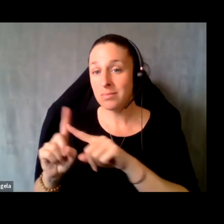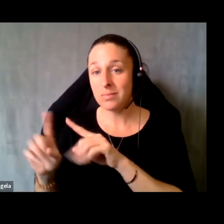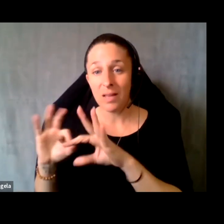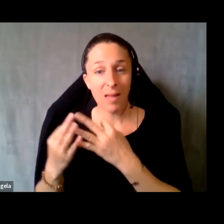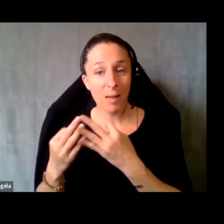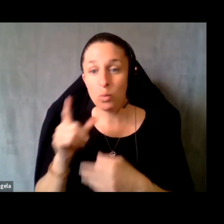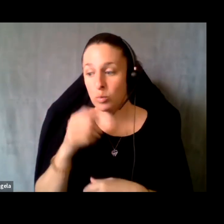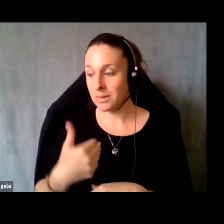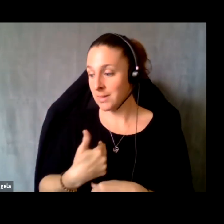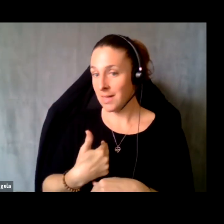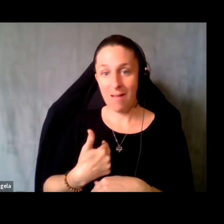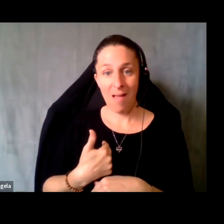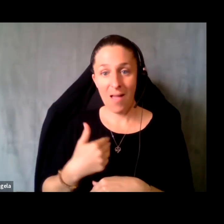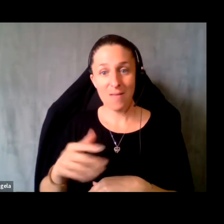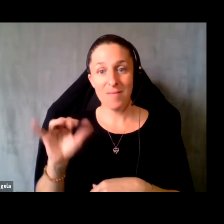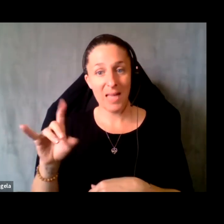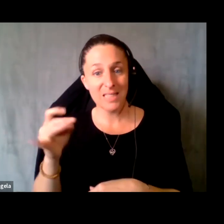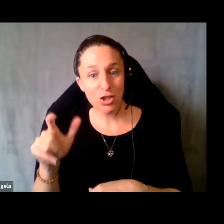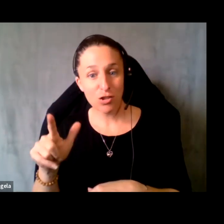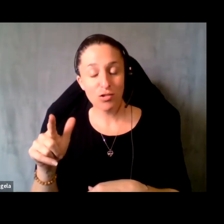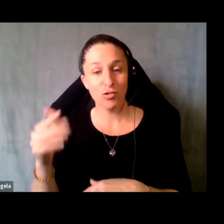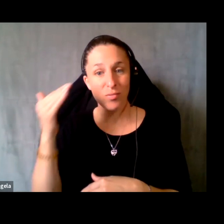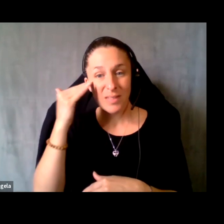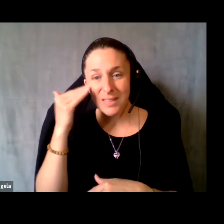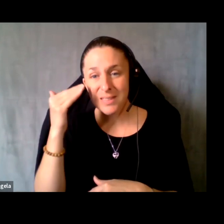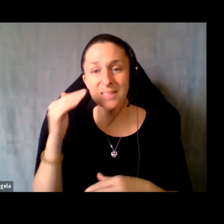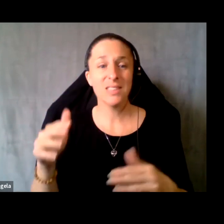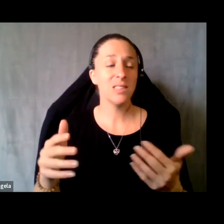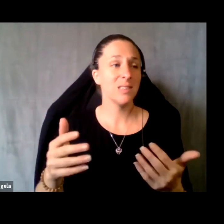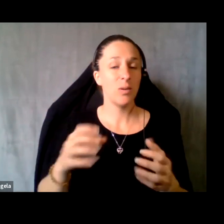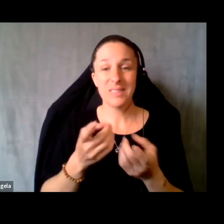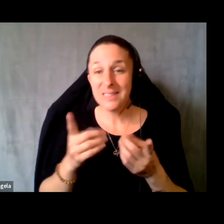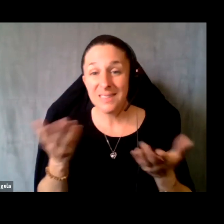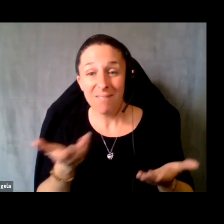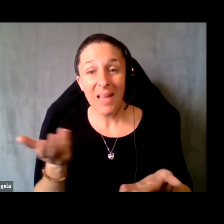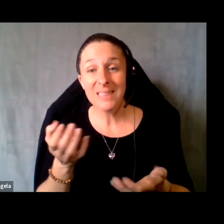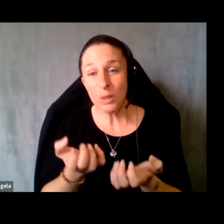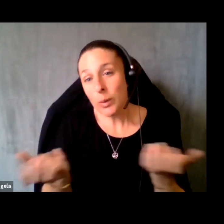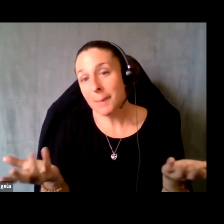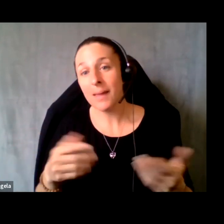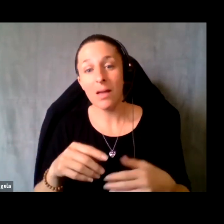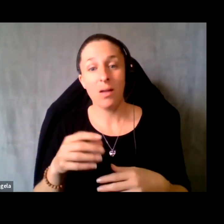have the digital literacy or the devices, the equipment, or even monolingual families